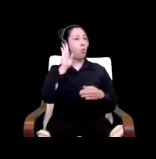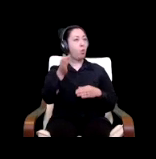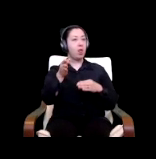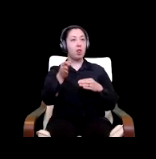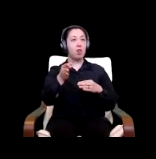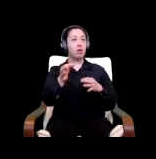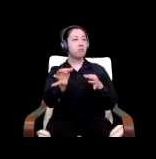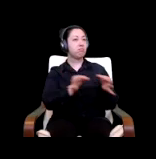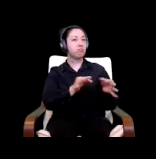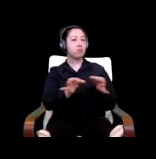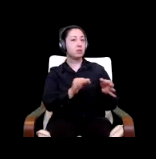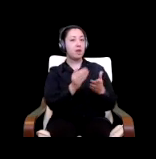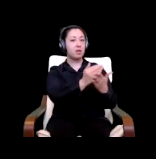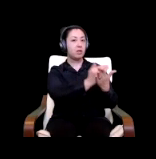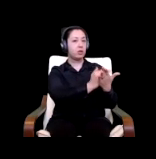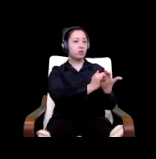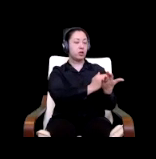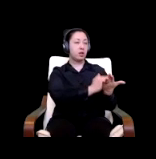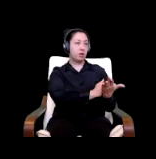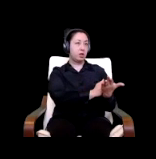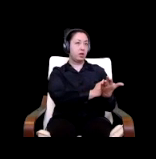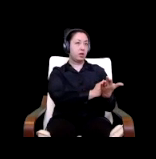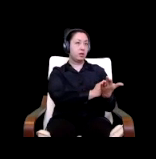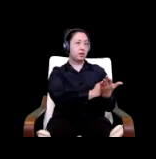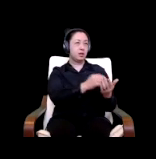a picture in the next couple of slides that will make more sense of what it actually looks